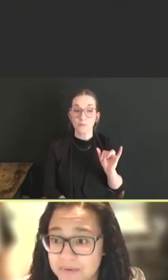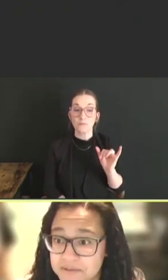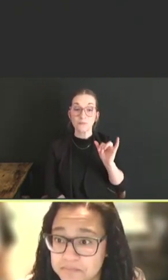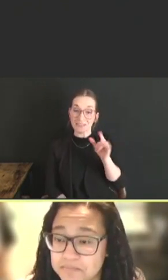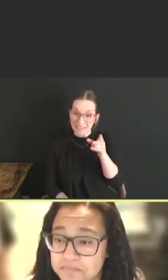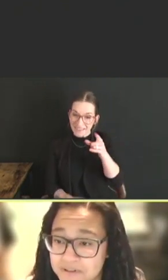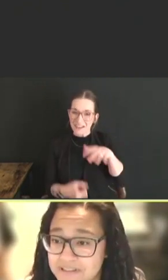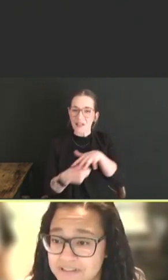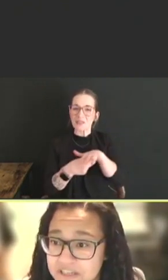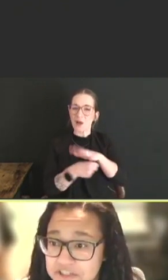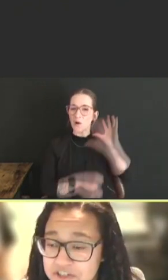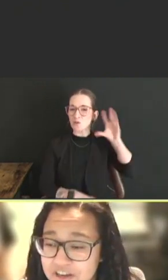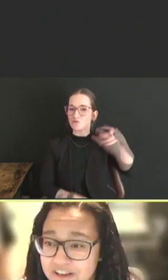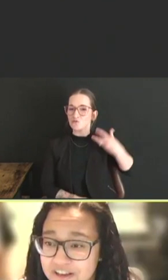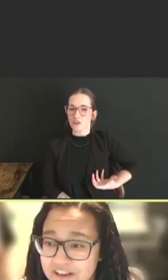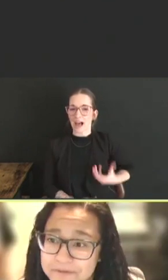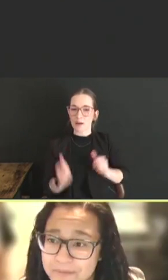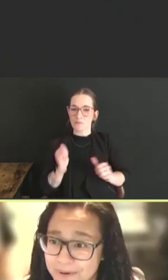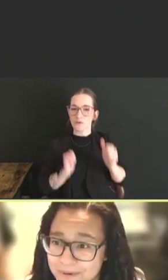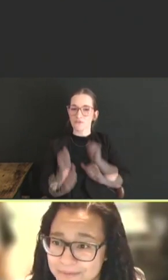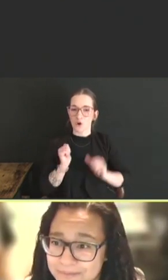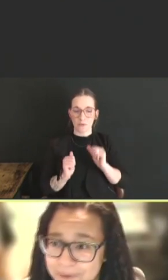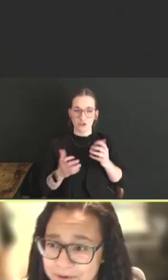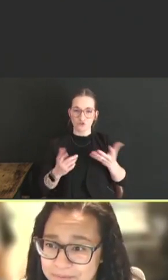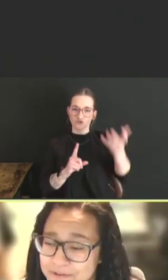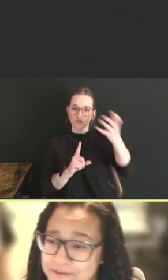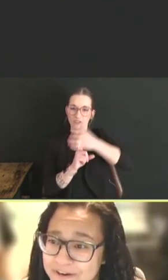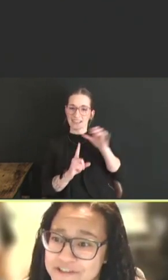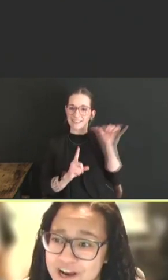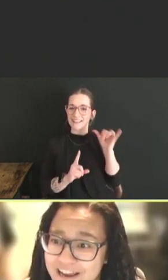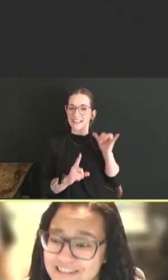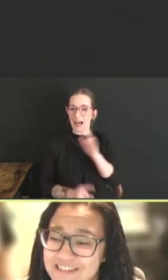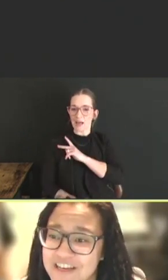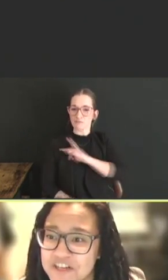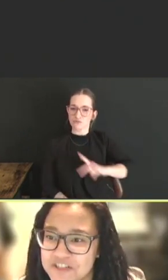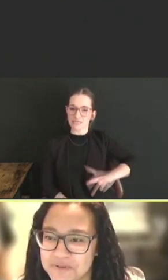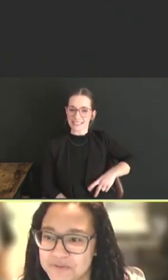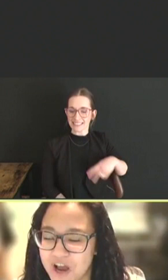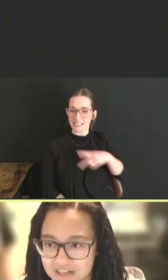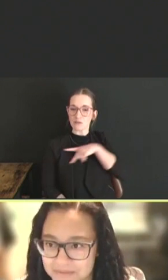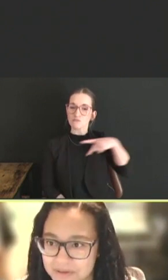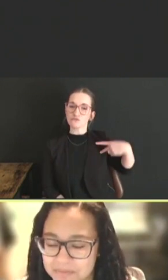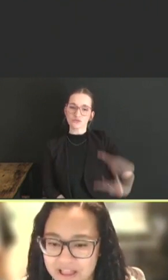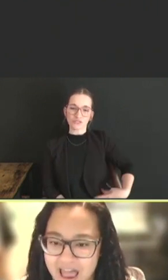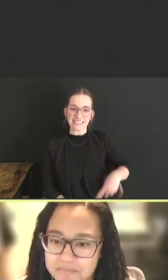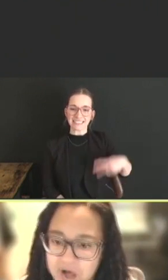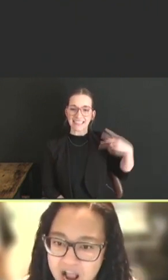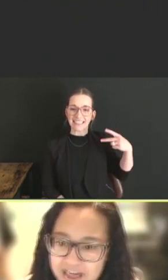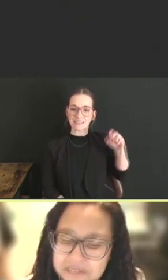up as Princess Peach, like form the Mario Brothers franchise, to talk to people at Pride,